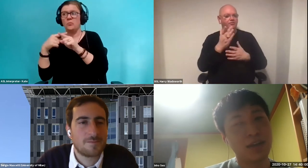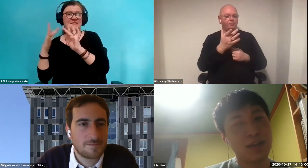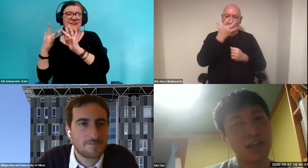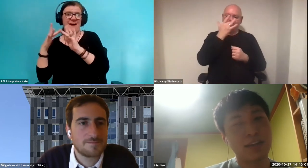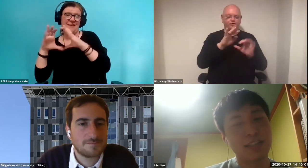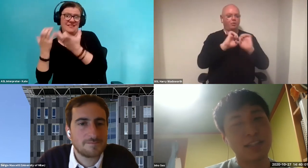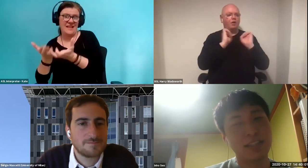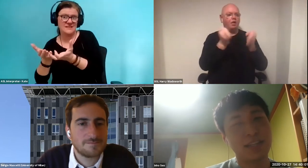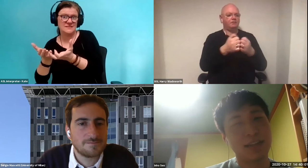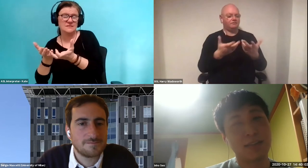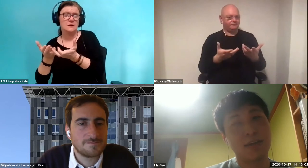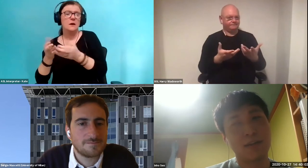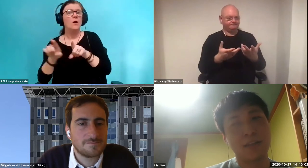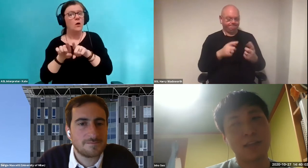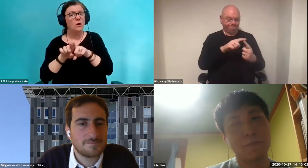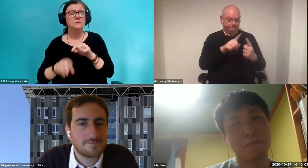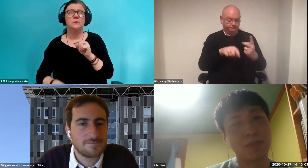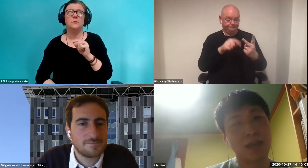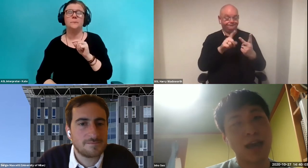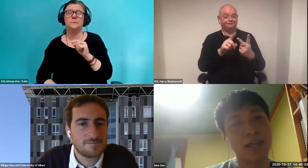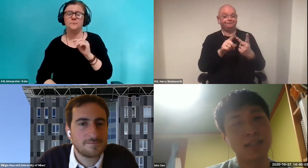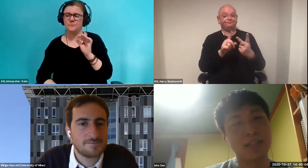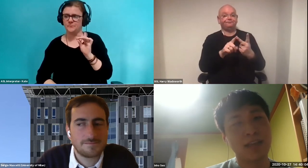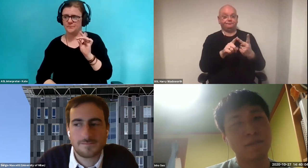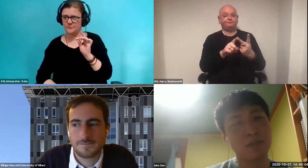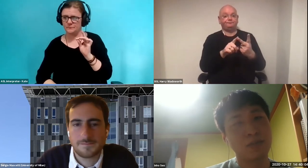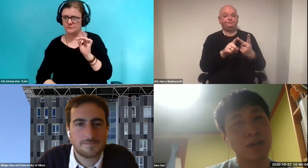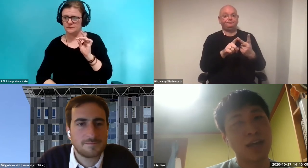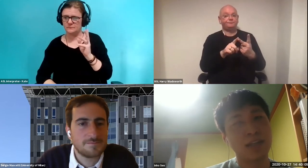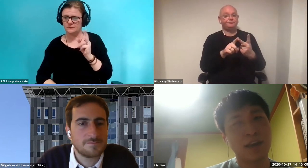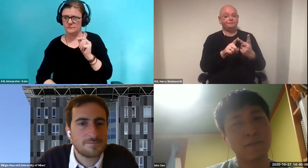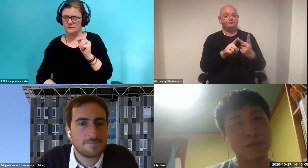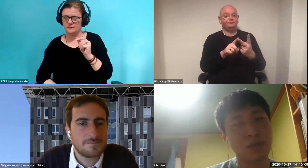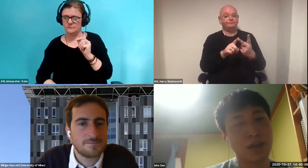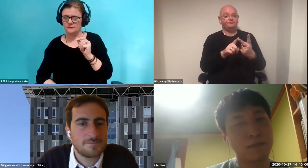and the other thing is that uh that I didn't have to I didn't have to um